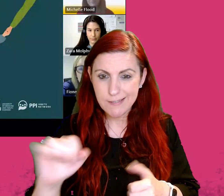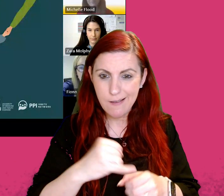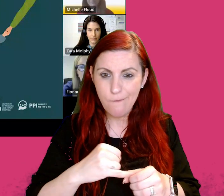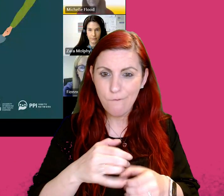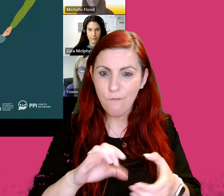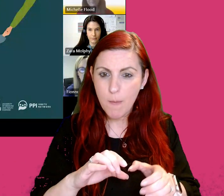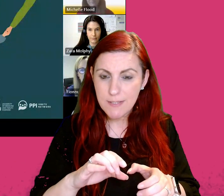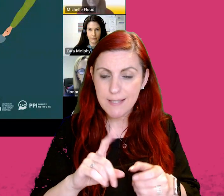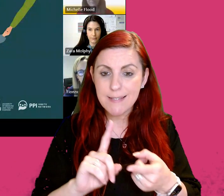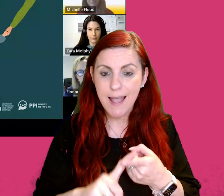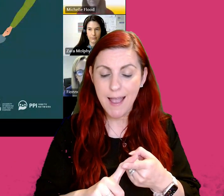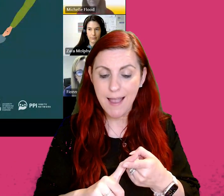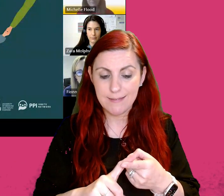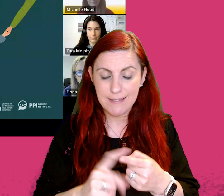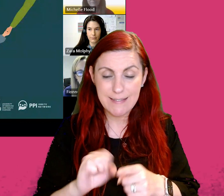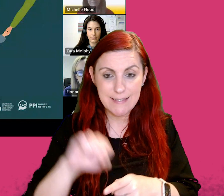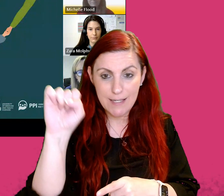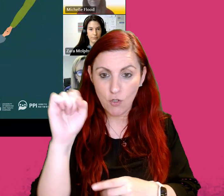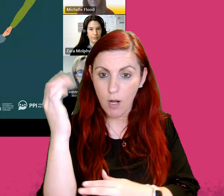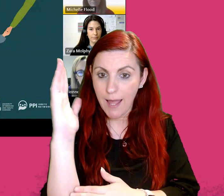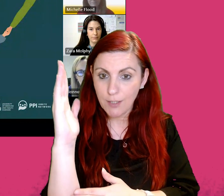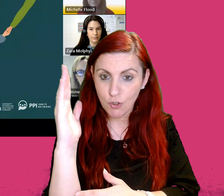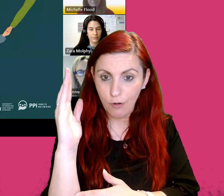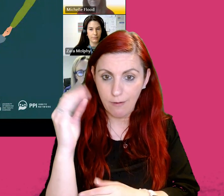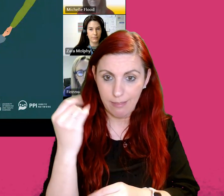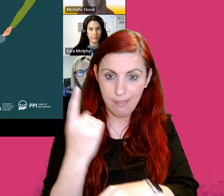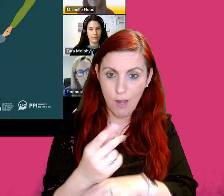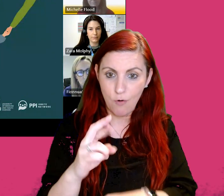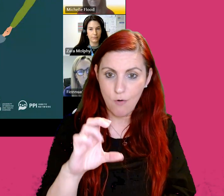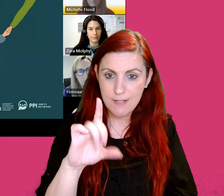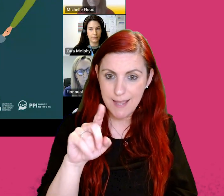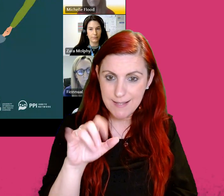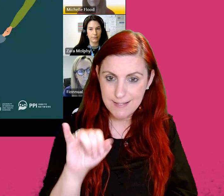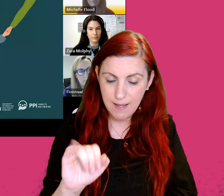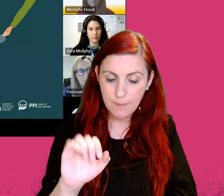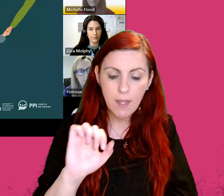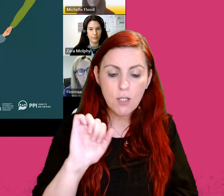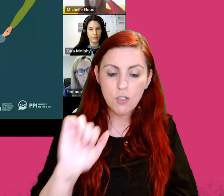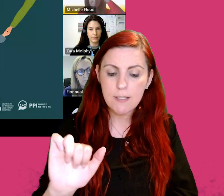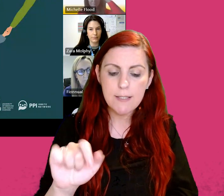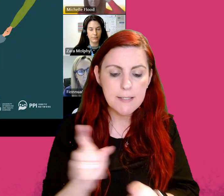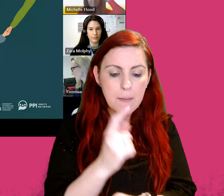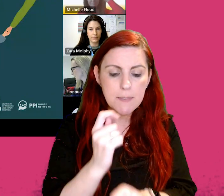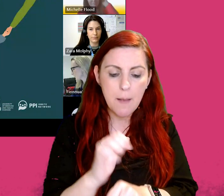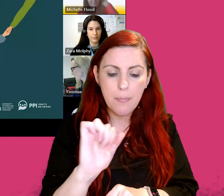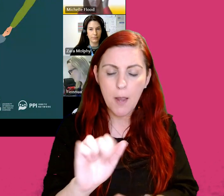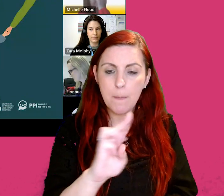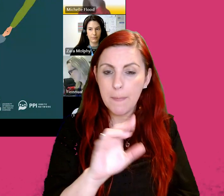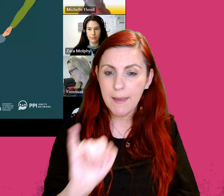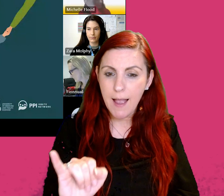biomolecular Sciences at RCSI she is RCSI PPI Ignite Network lead and academic lead for PPI